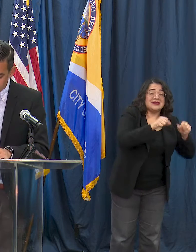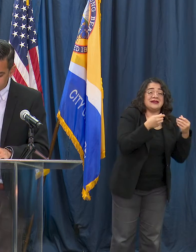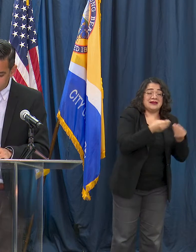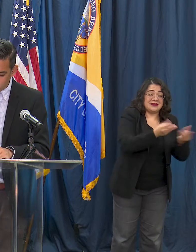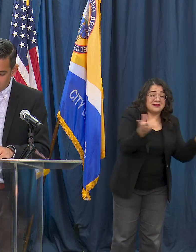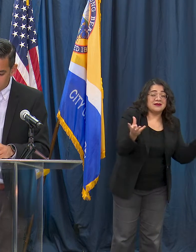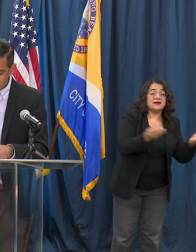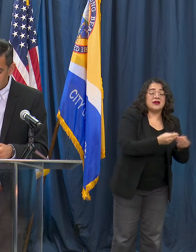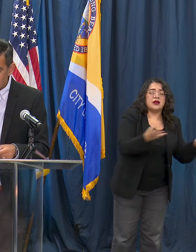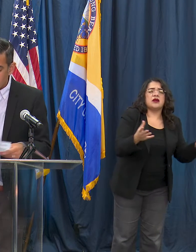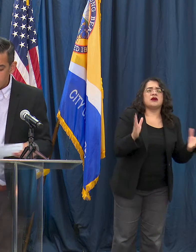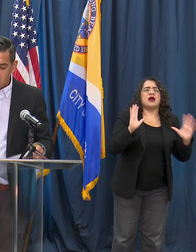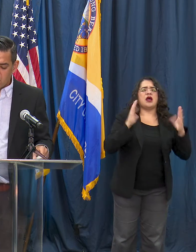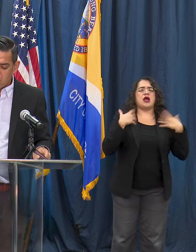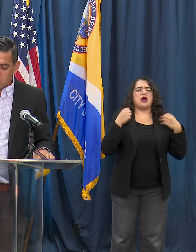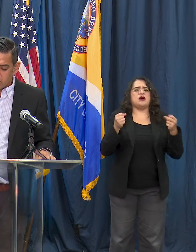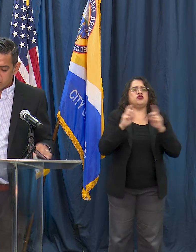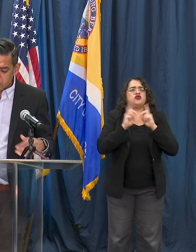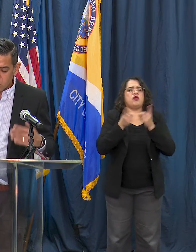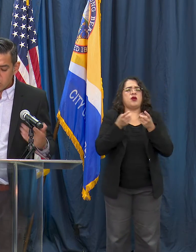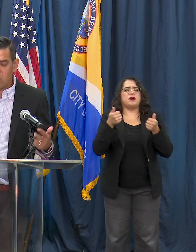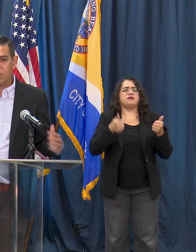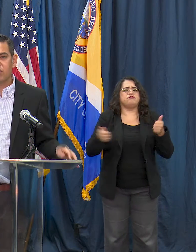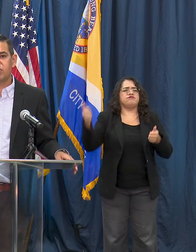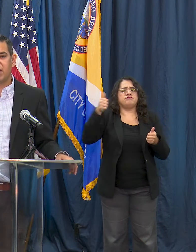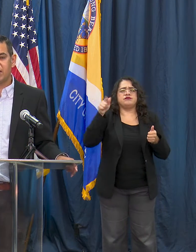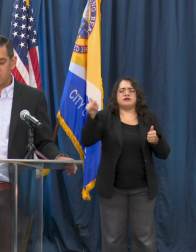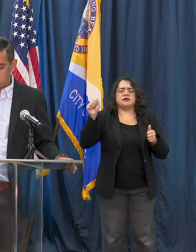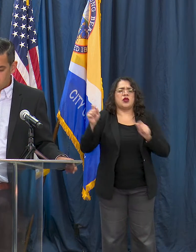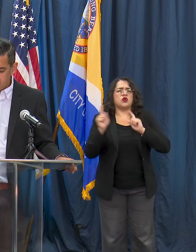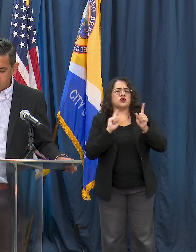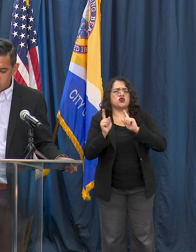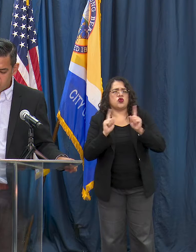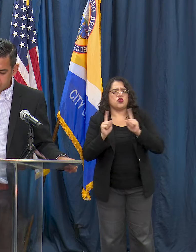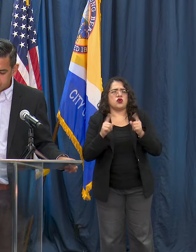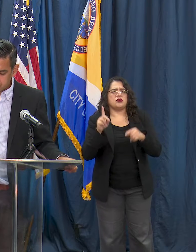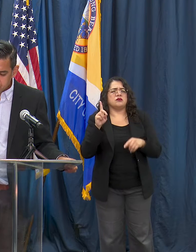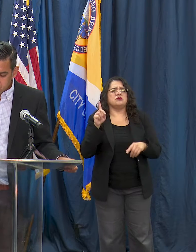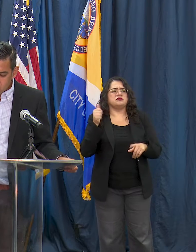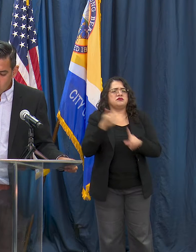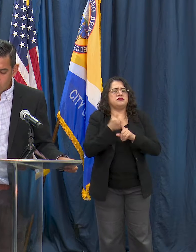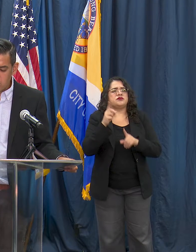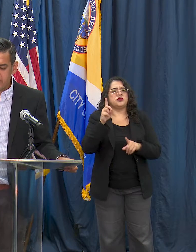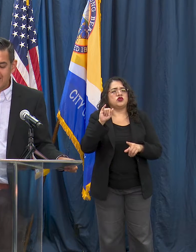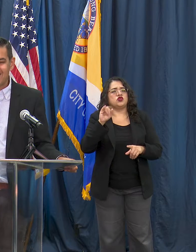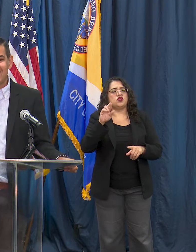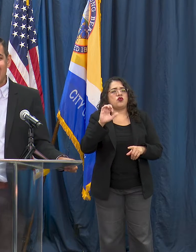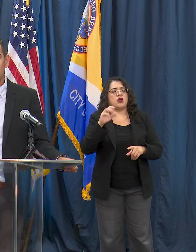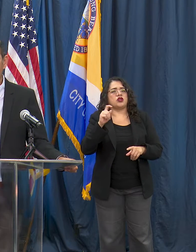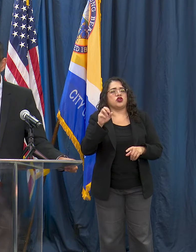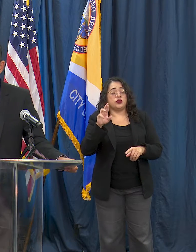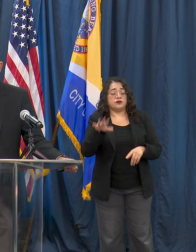that as well. You're also seeing in this next chart next chart are COVID-19 cases by a hundred